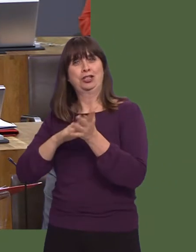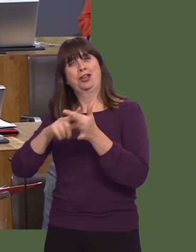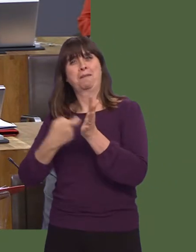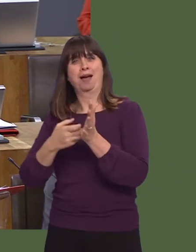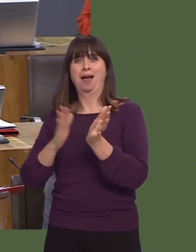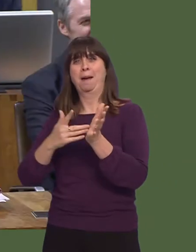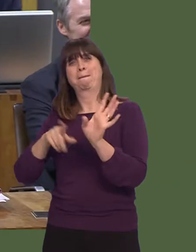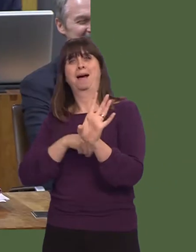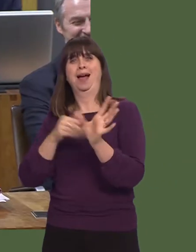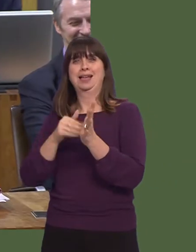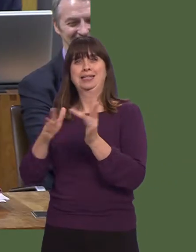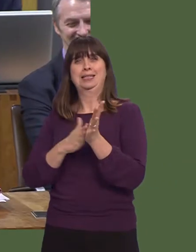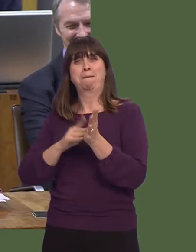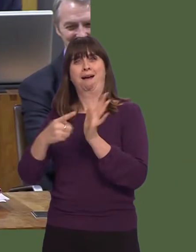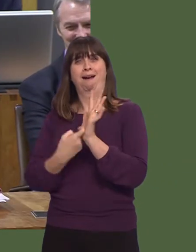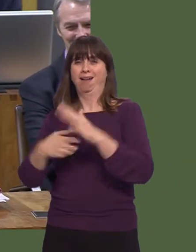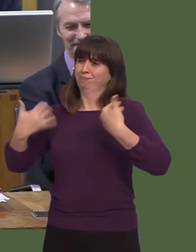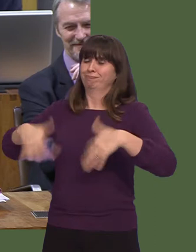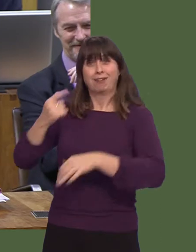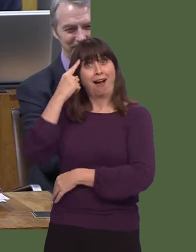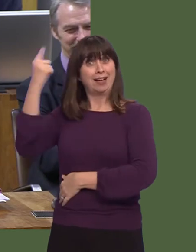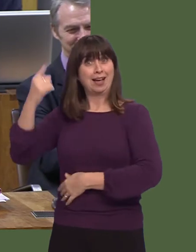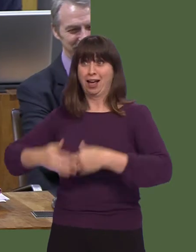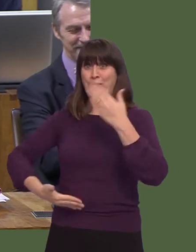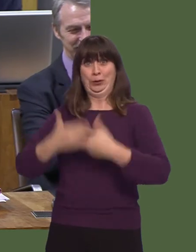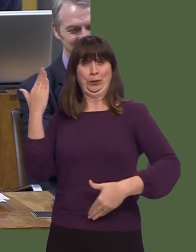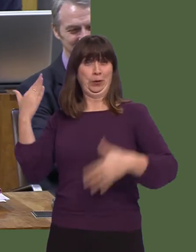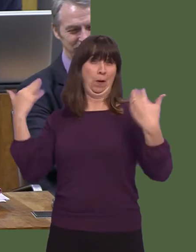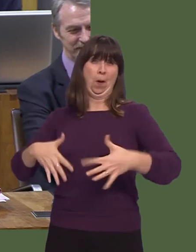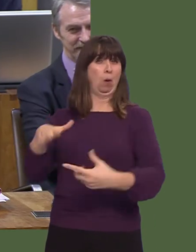think of, to help people with dementia. I think it's hugely important as well that thatóit's